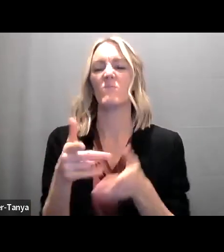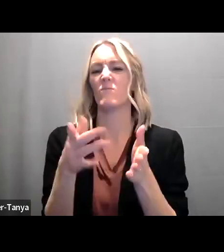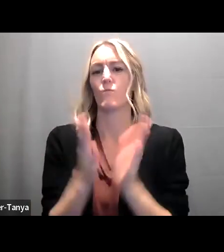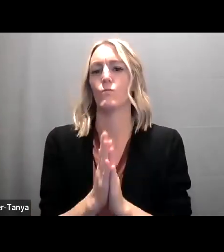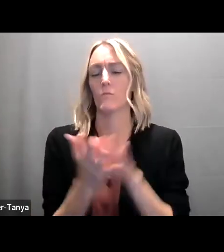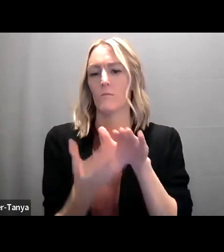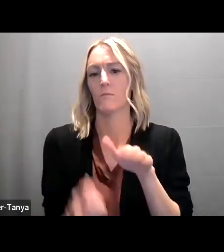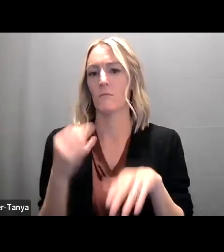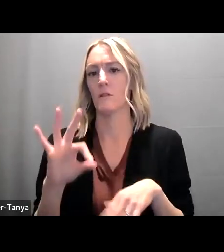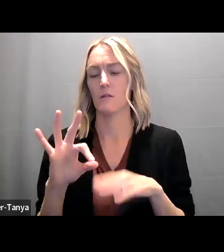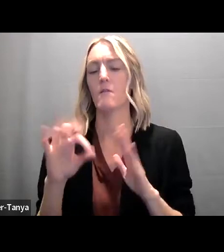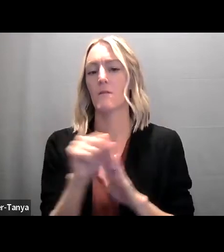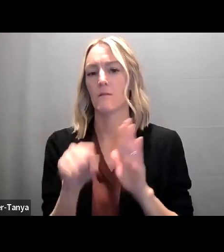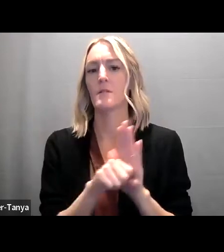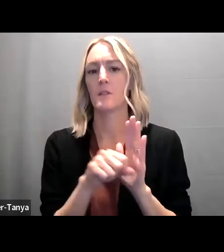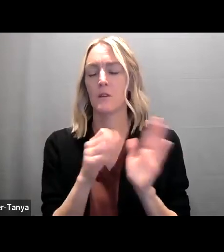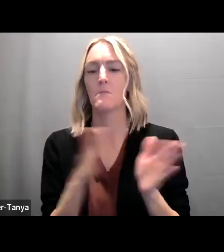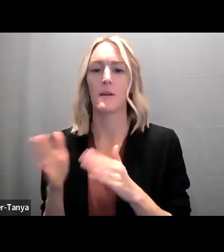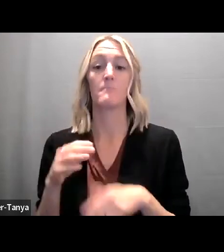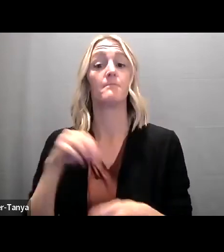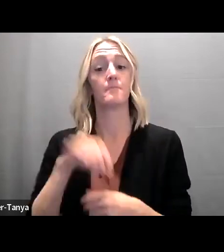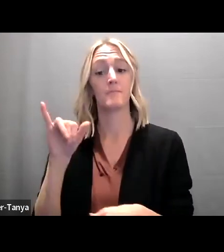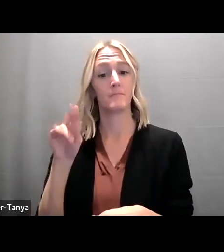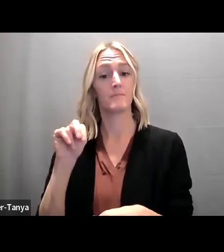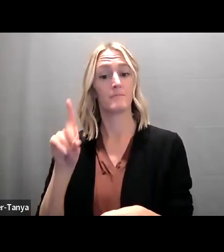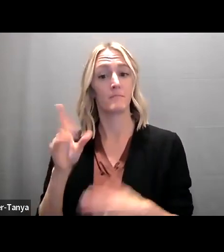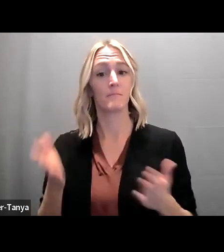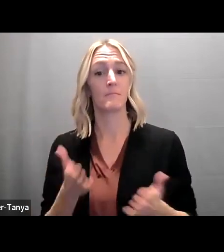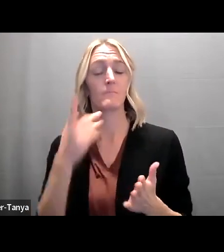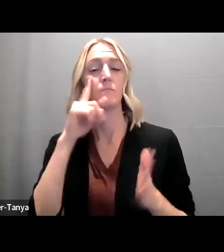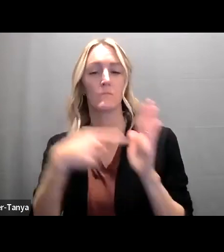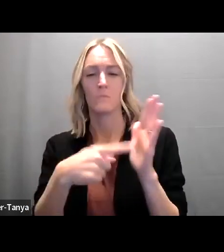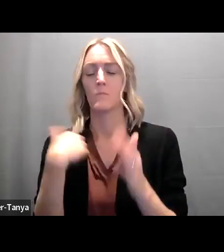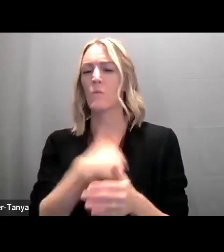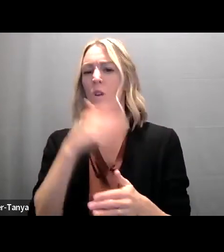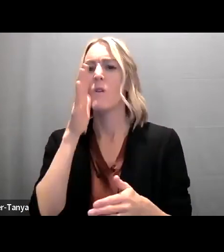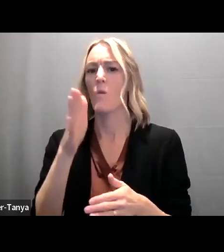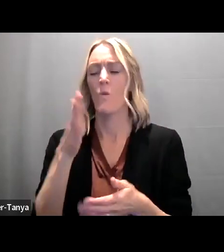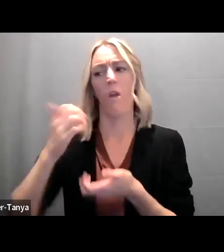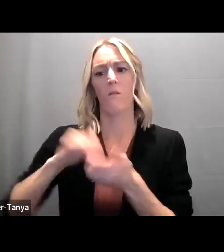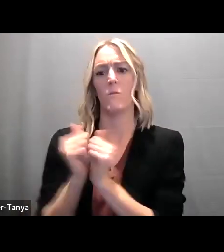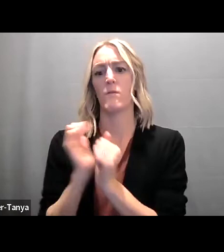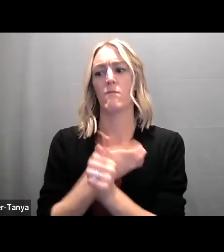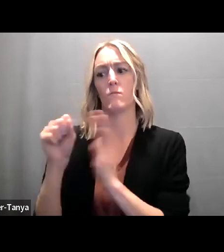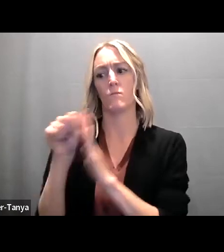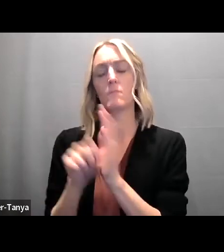So in Indiana, for example, one of the things that we are going to working with our state on to ensure greater access to the plan.